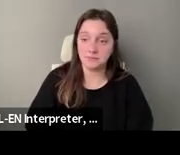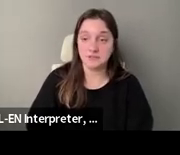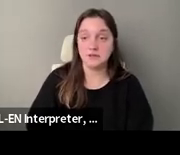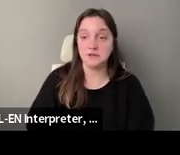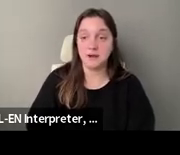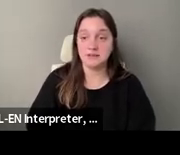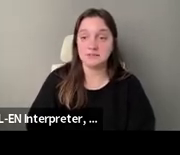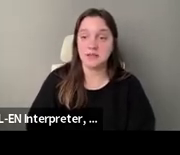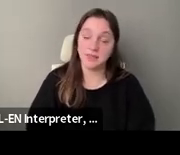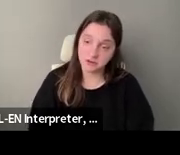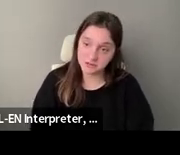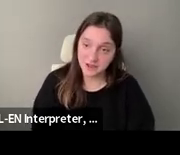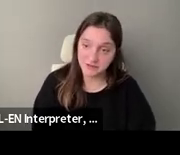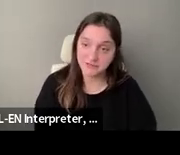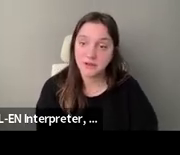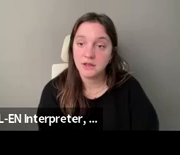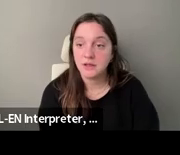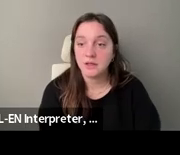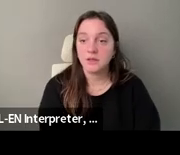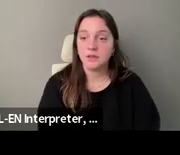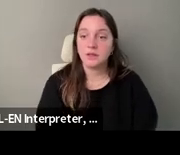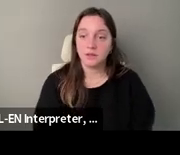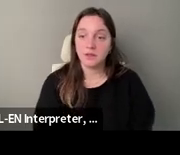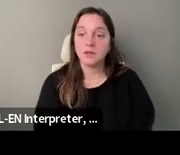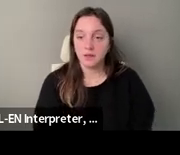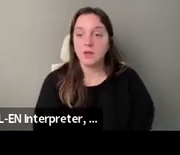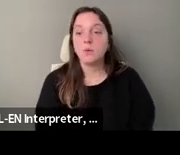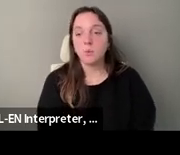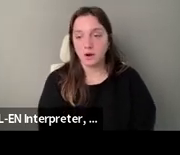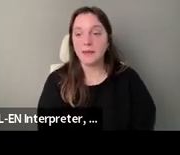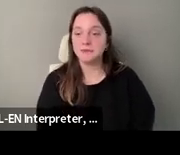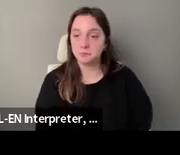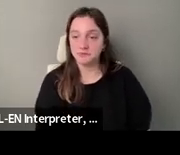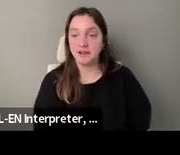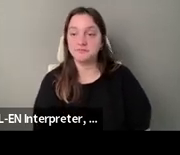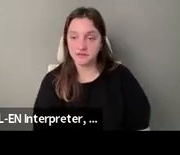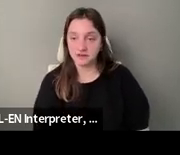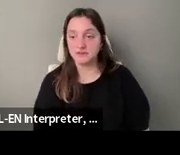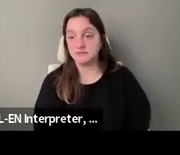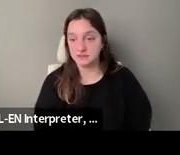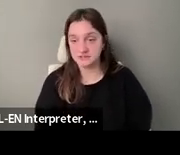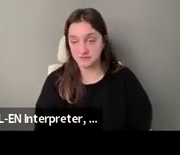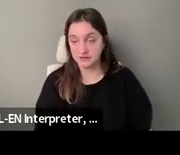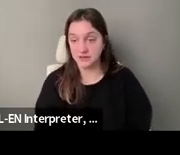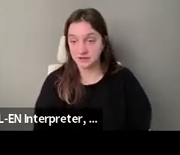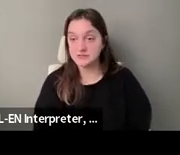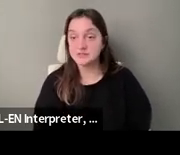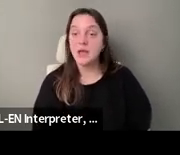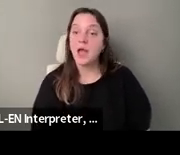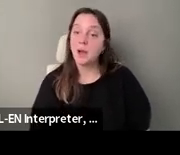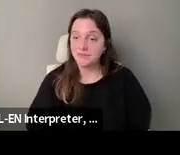and they're deaf, we're able to provide funding for the first seven years. However, if the deaf refugee does not become a